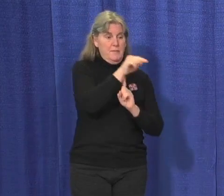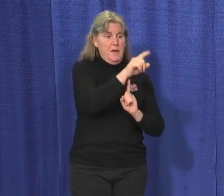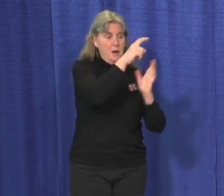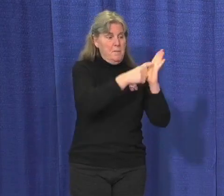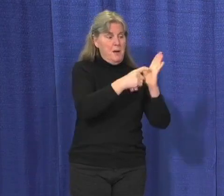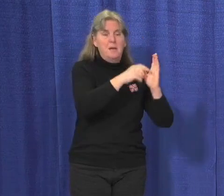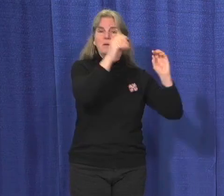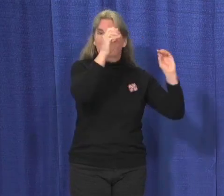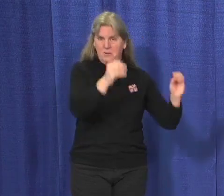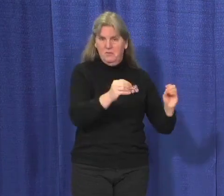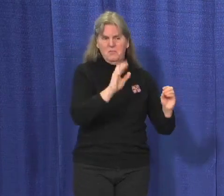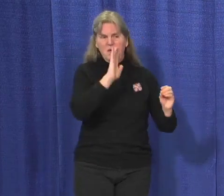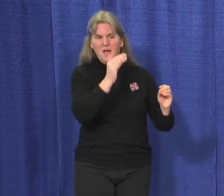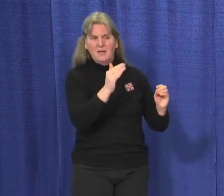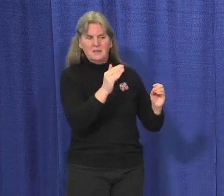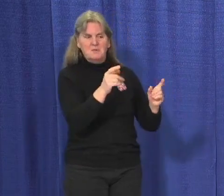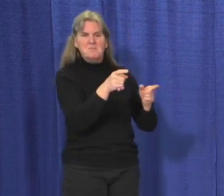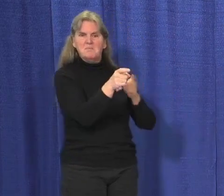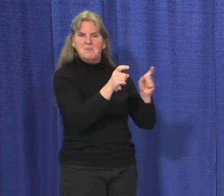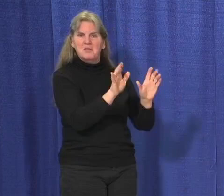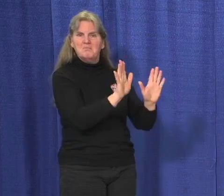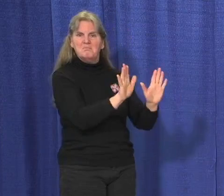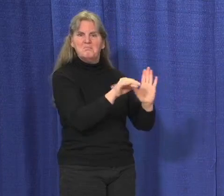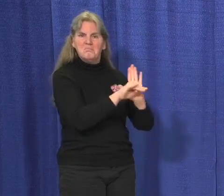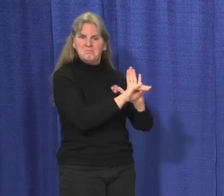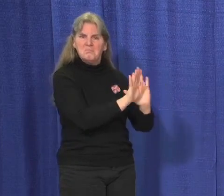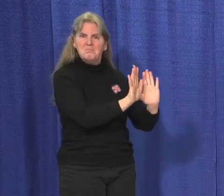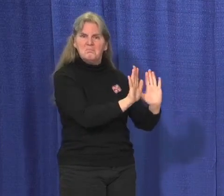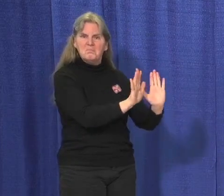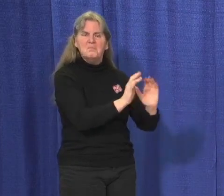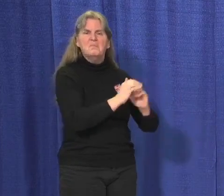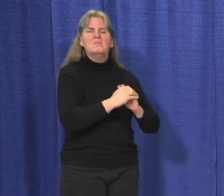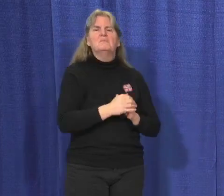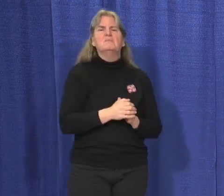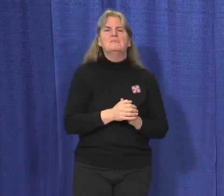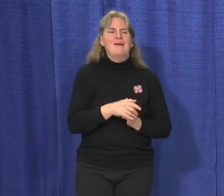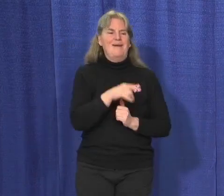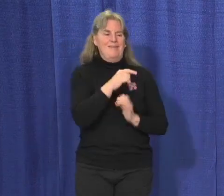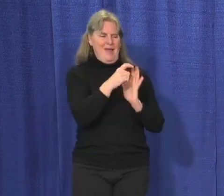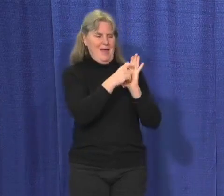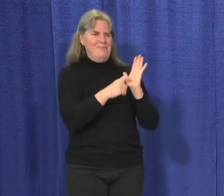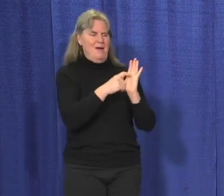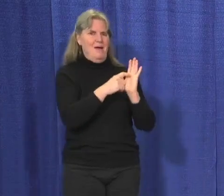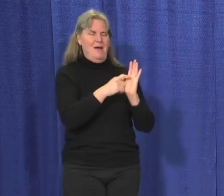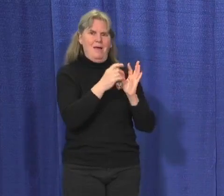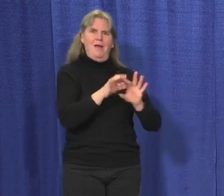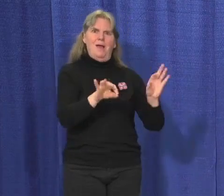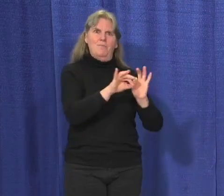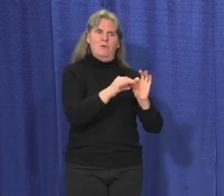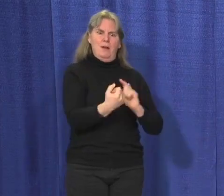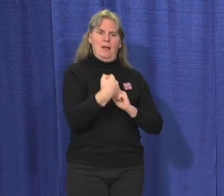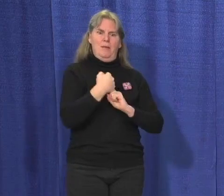mine.